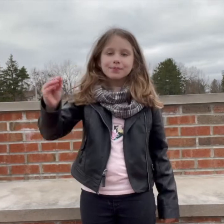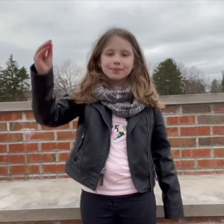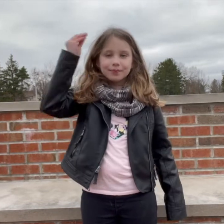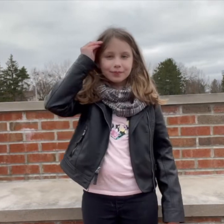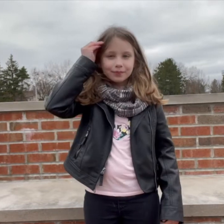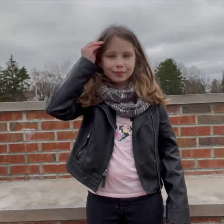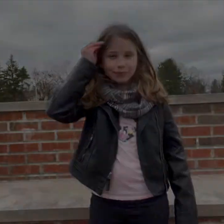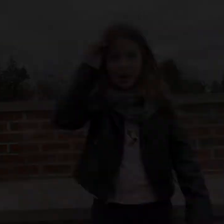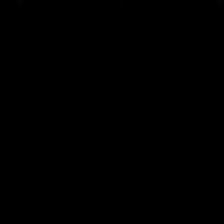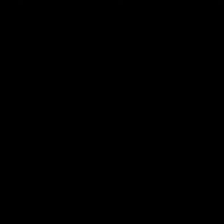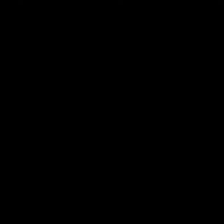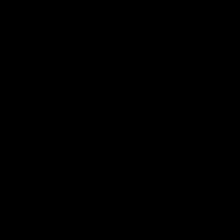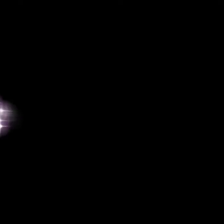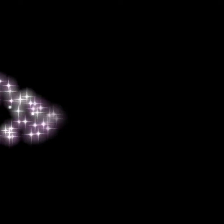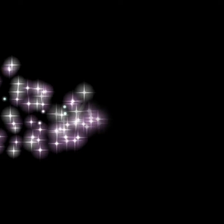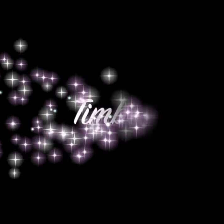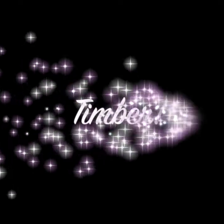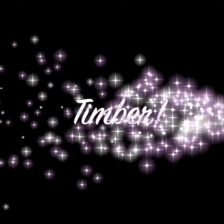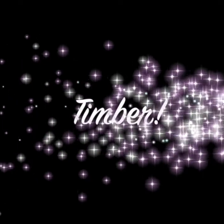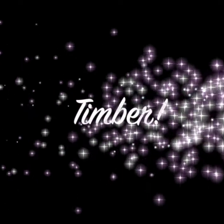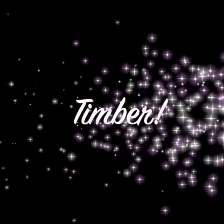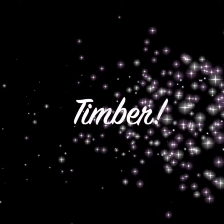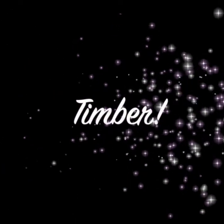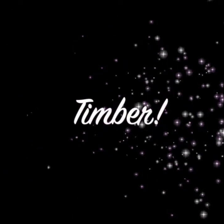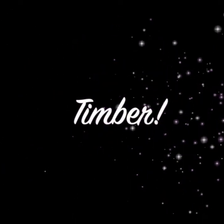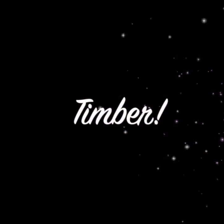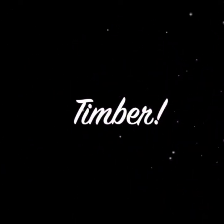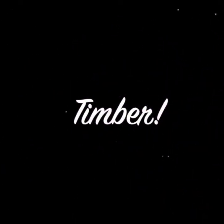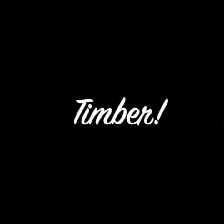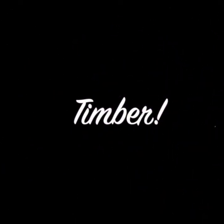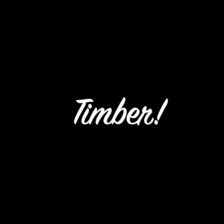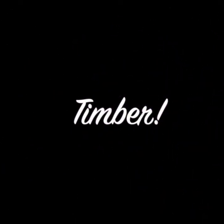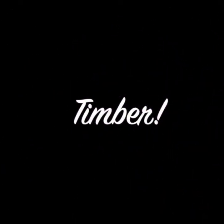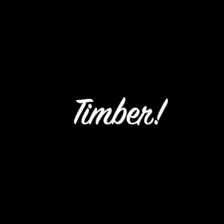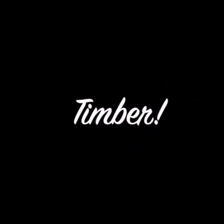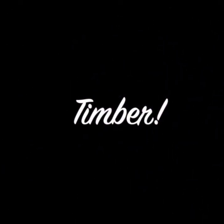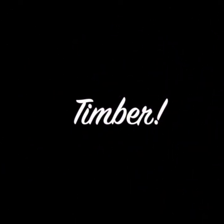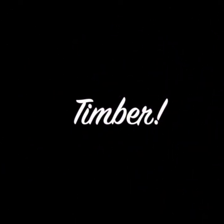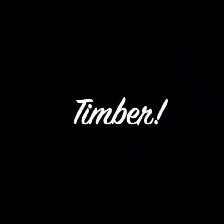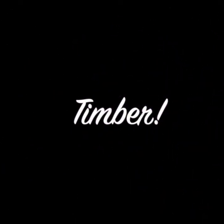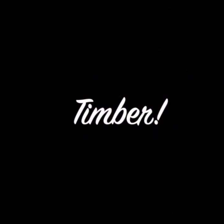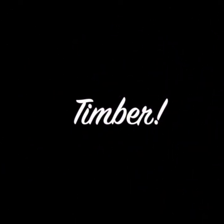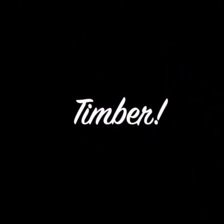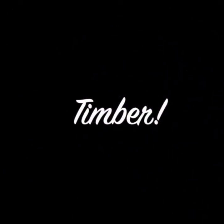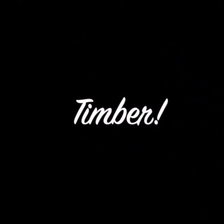i sit down finally home title appears on screen timber in white font against a black background